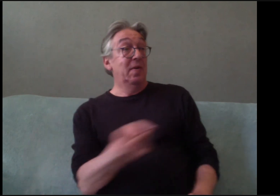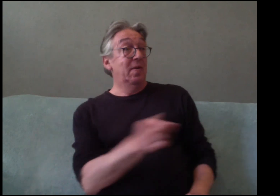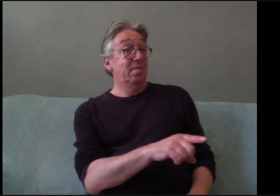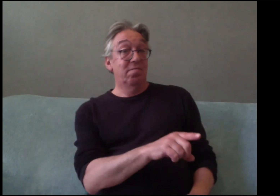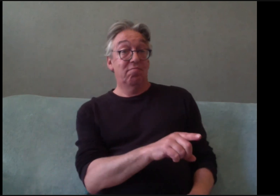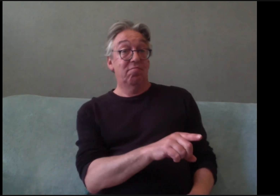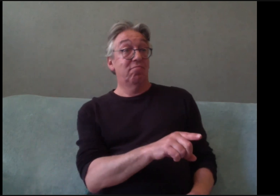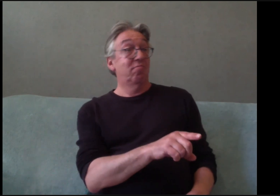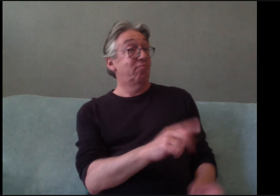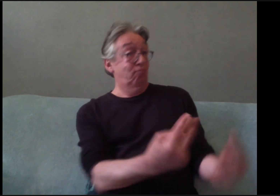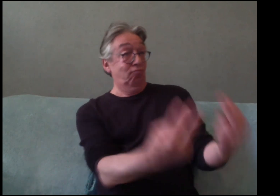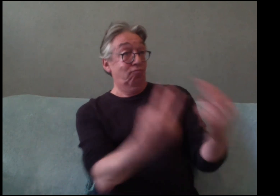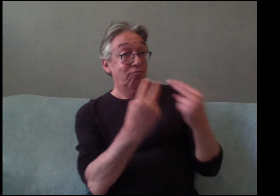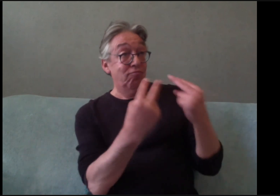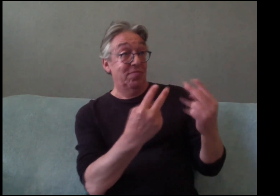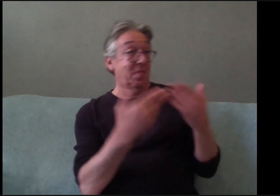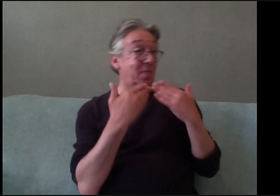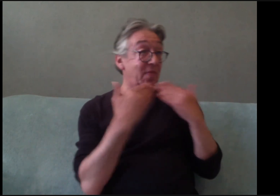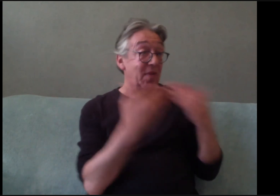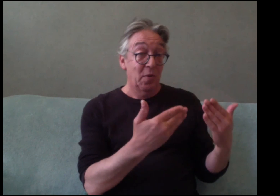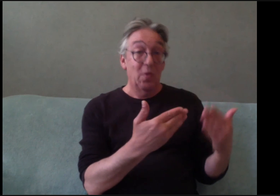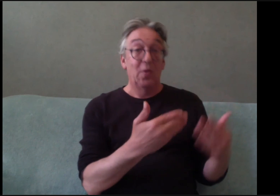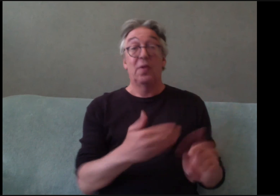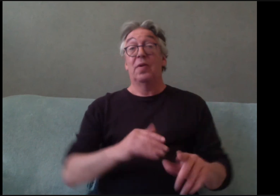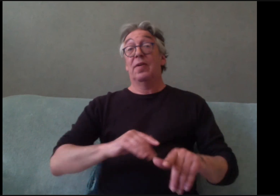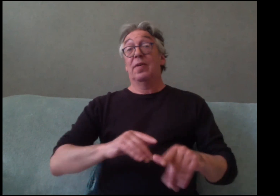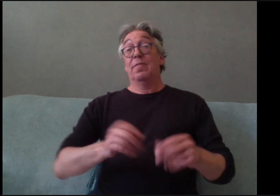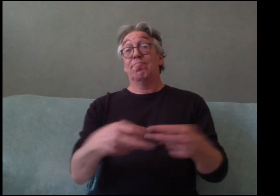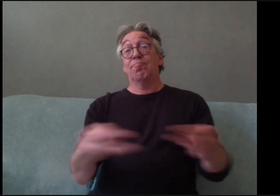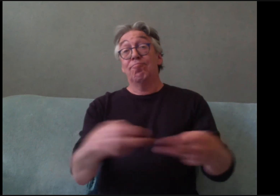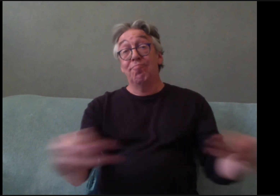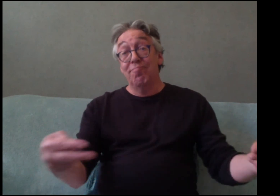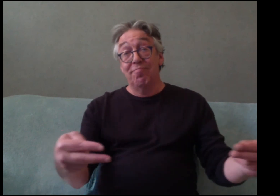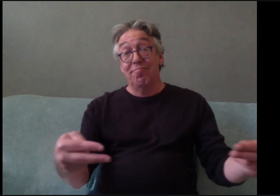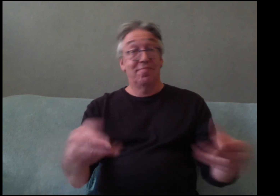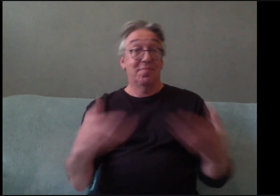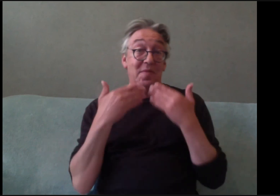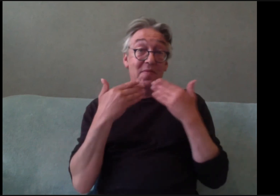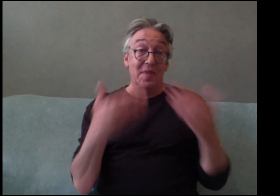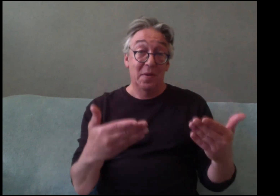and to the live captioner and to the sign language interpreters and my colleague Raquel.